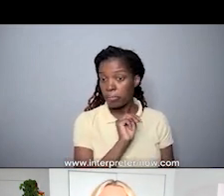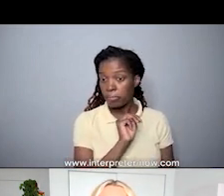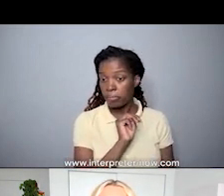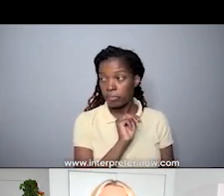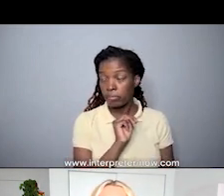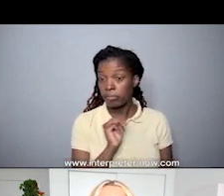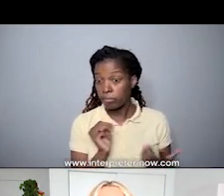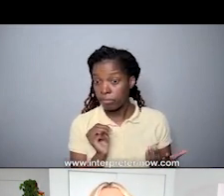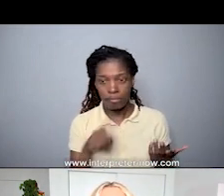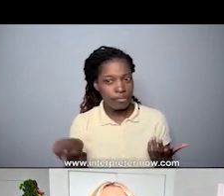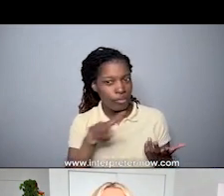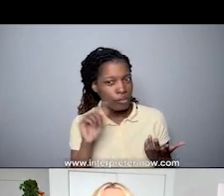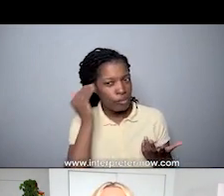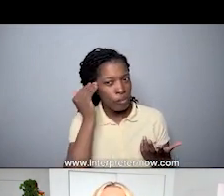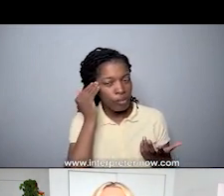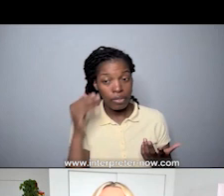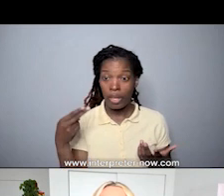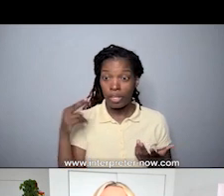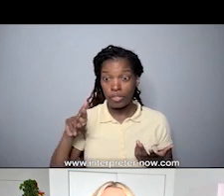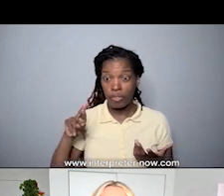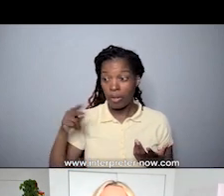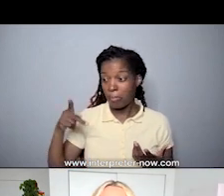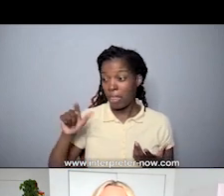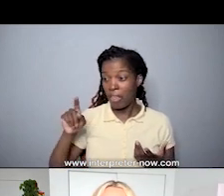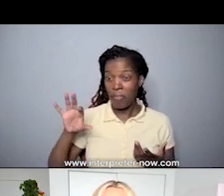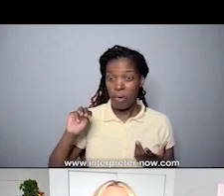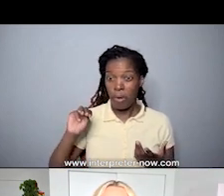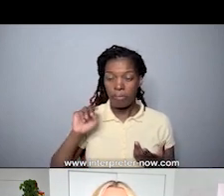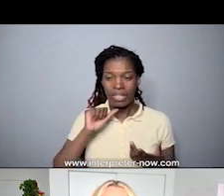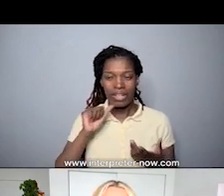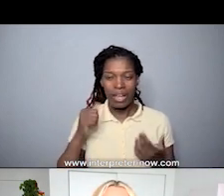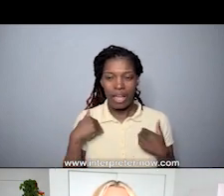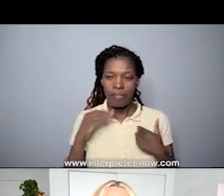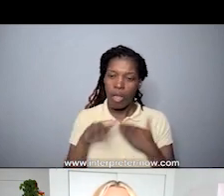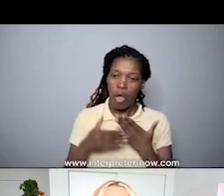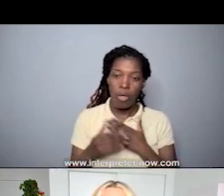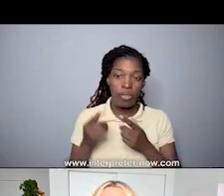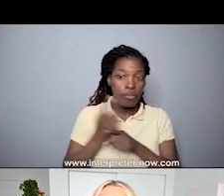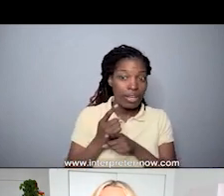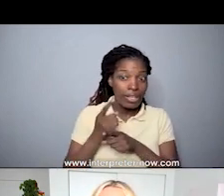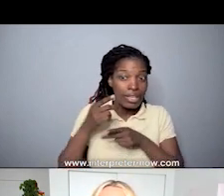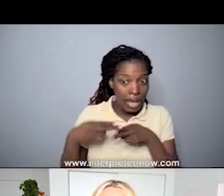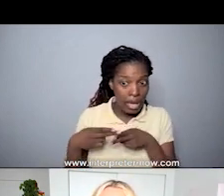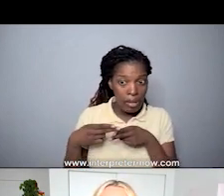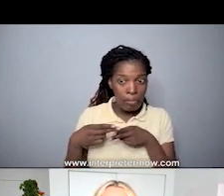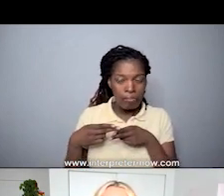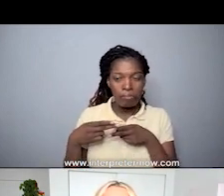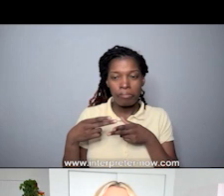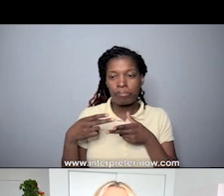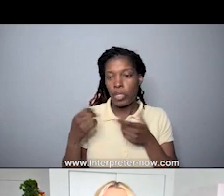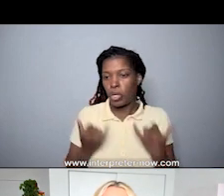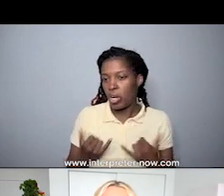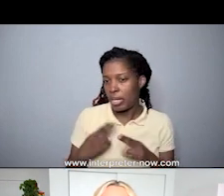Well, as we all know, the HR platform does not have all of the correct names, the current